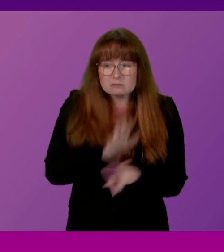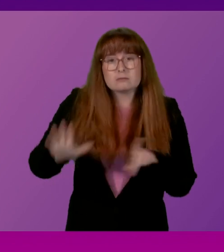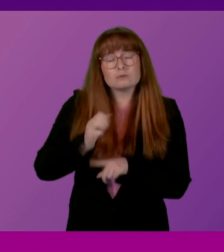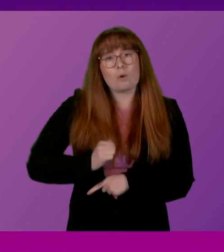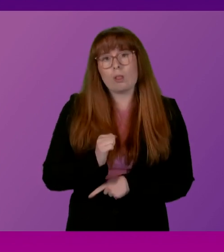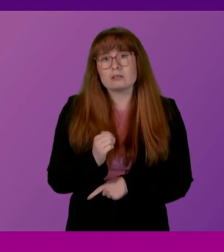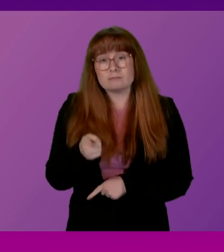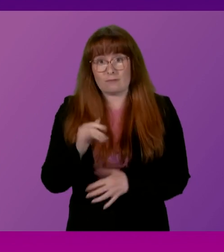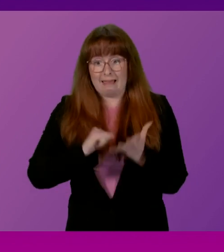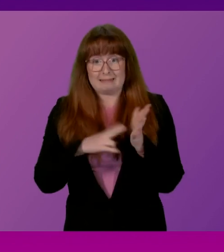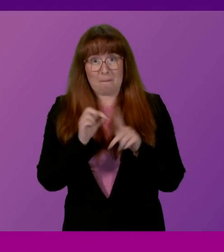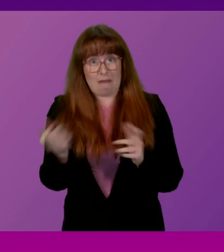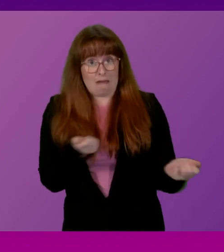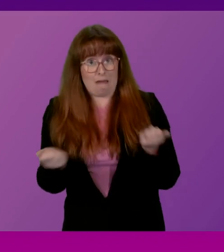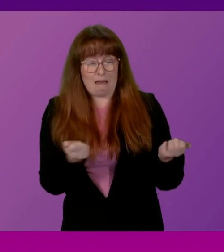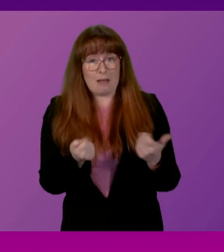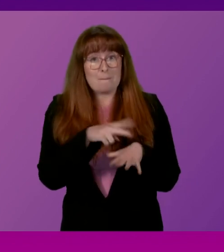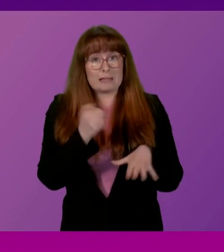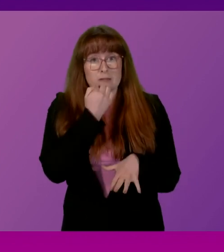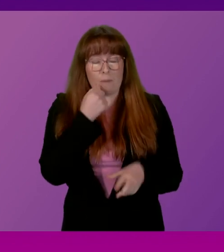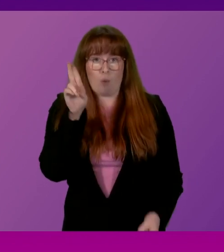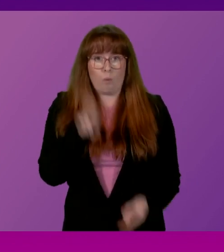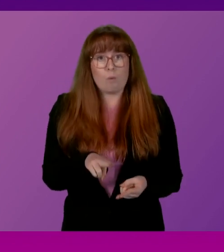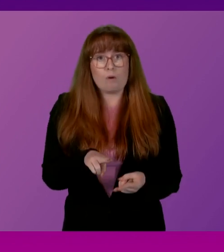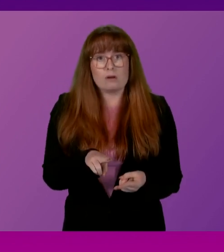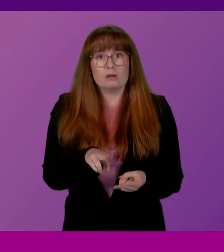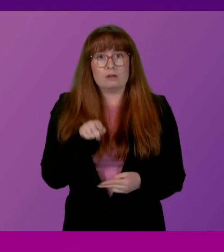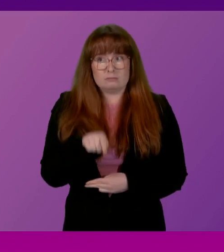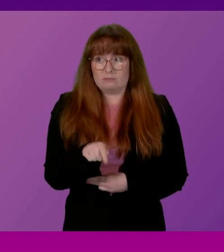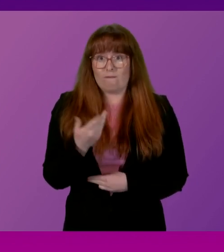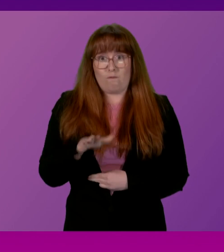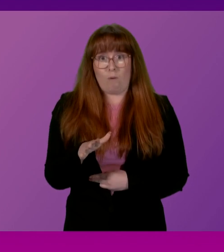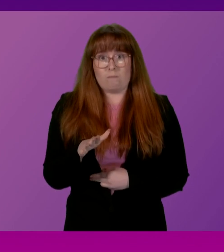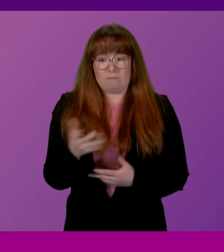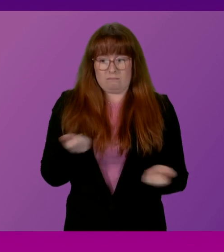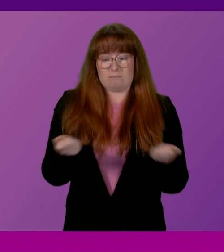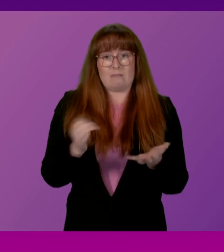Under the SNP, police numbers have fallen by more than 700 since the creation of Police Scotland.